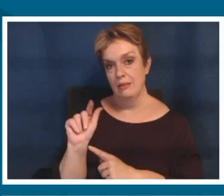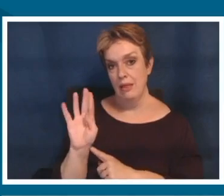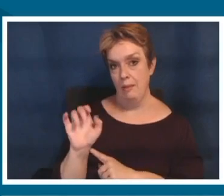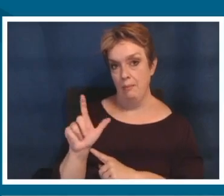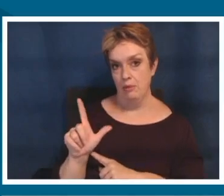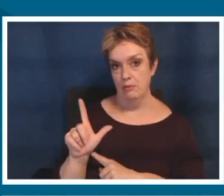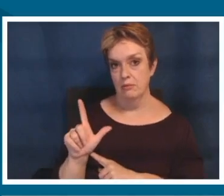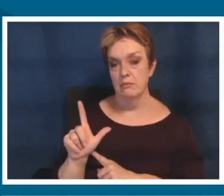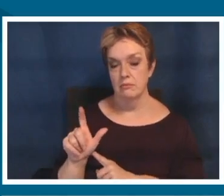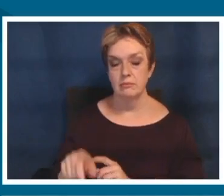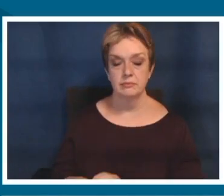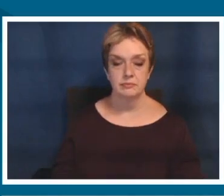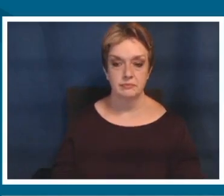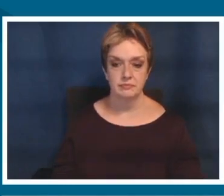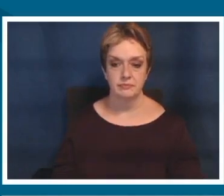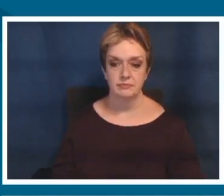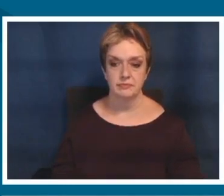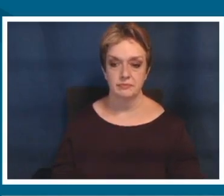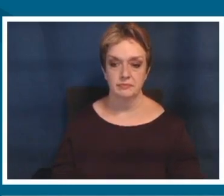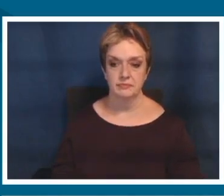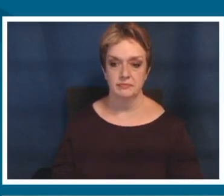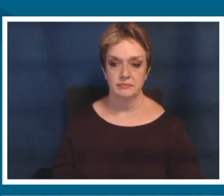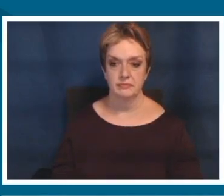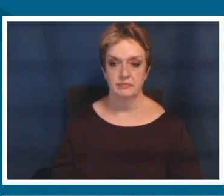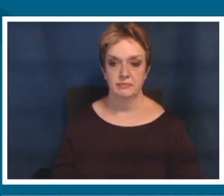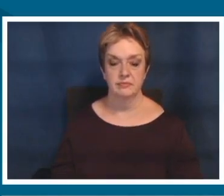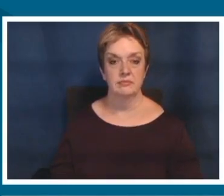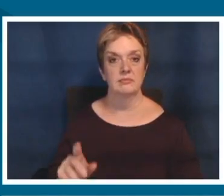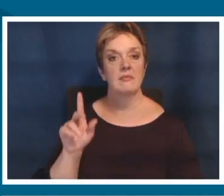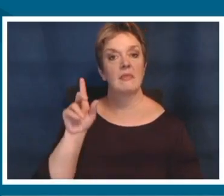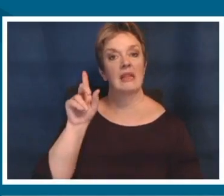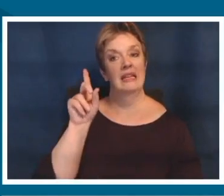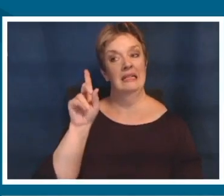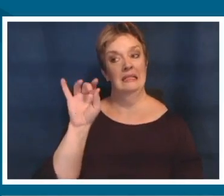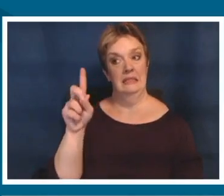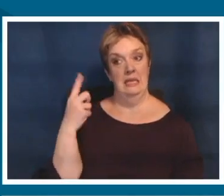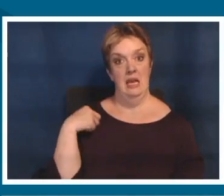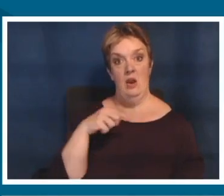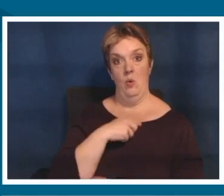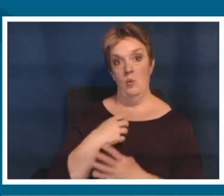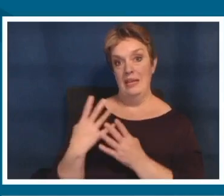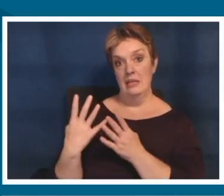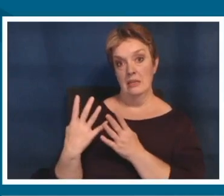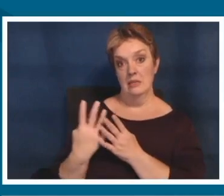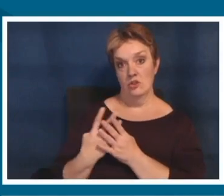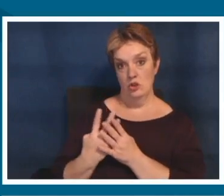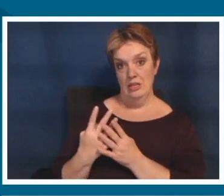um did we censor or screen any of the